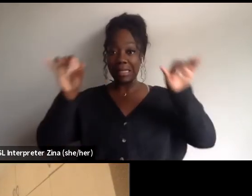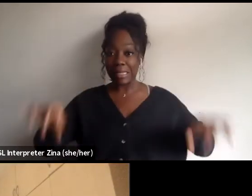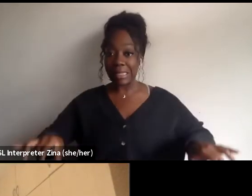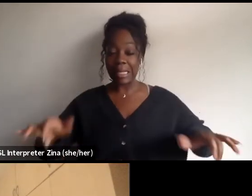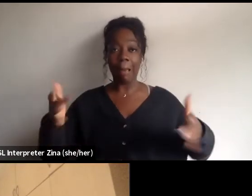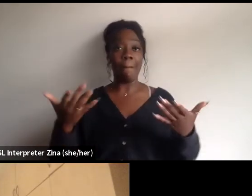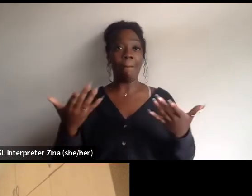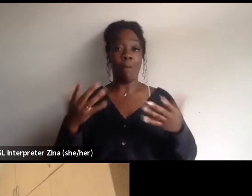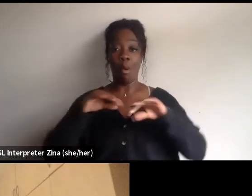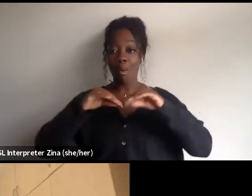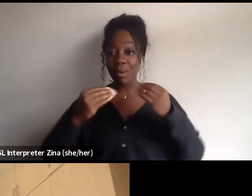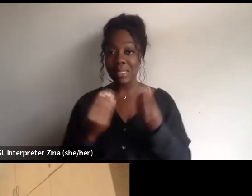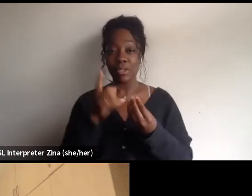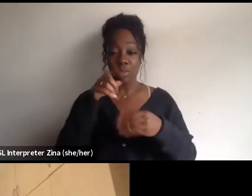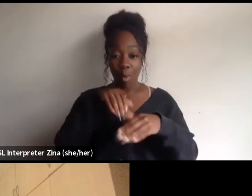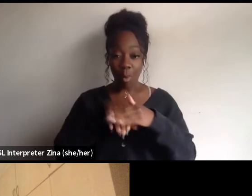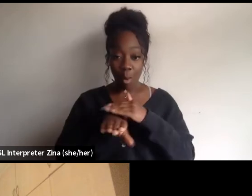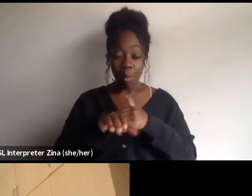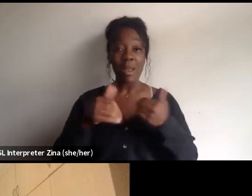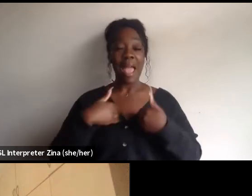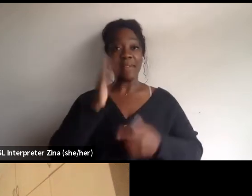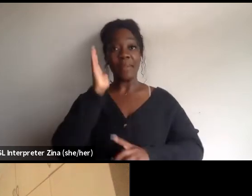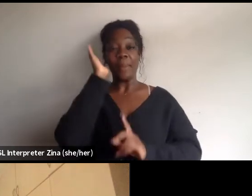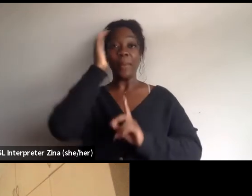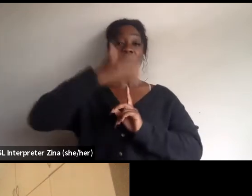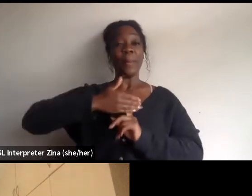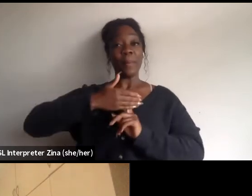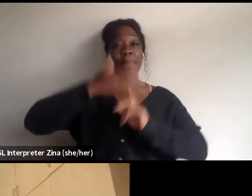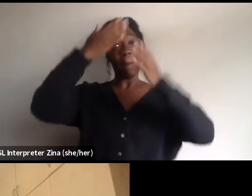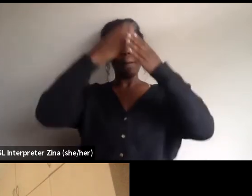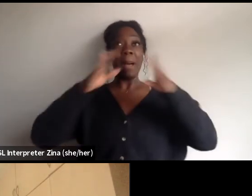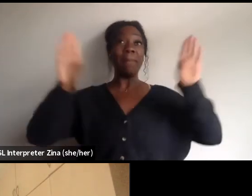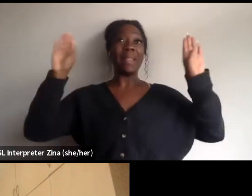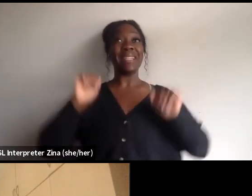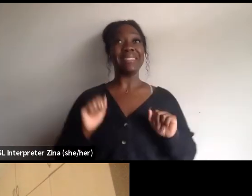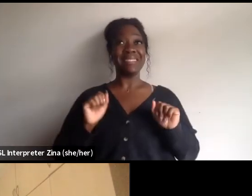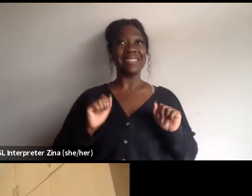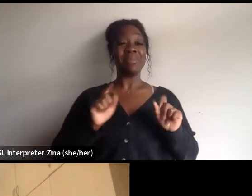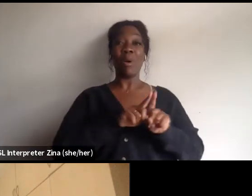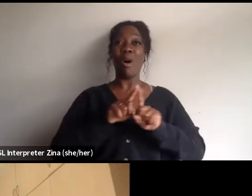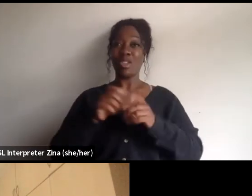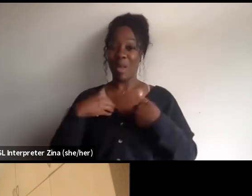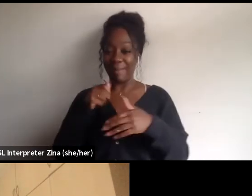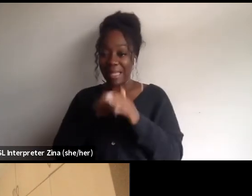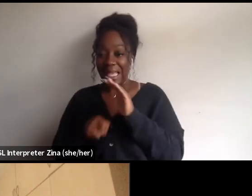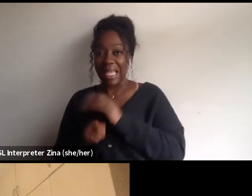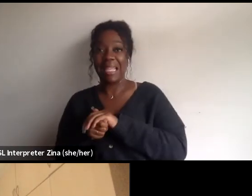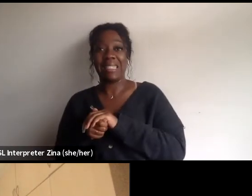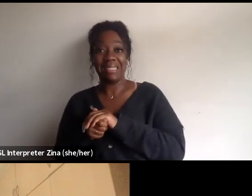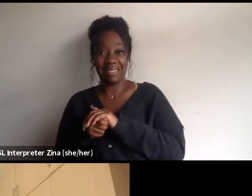and it's got the covert space, especially these systemic structures